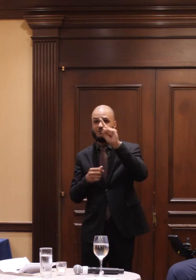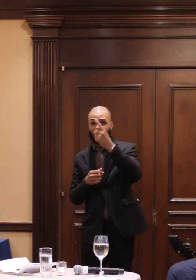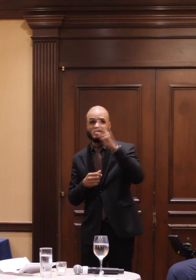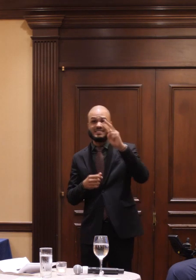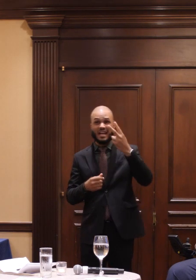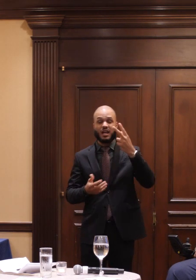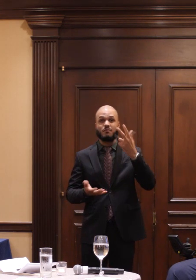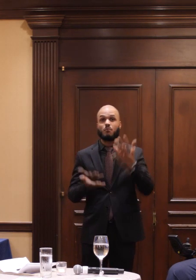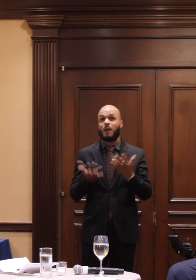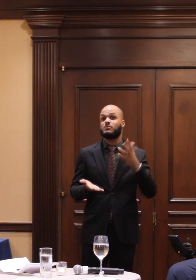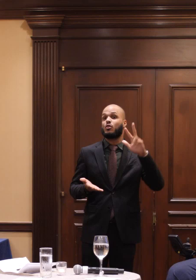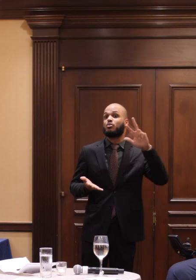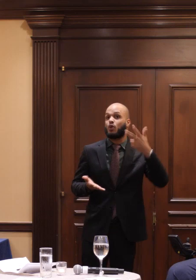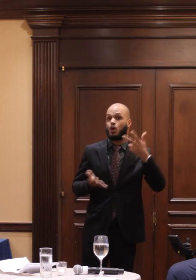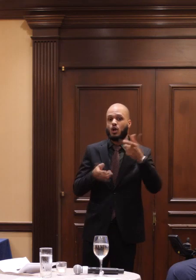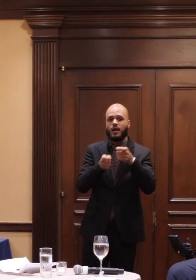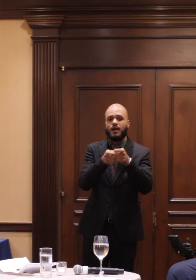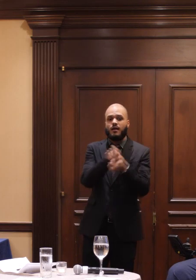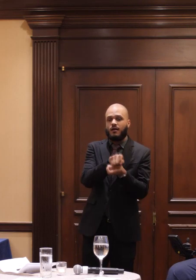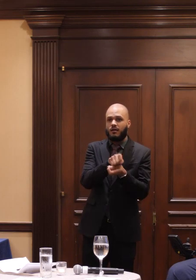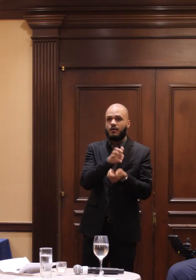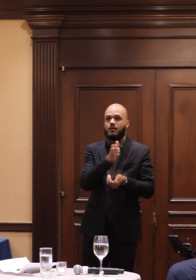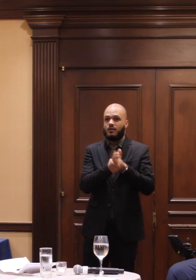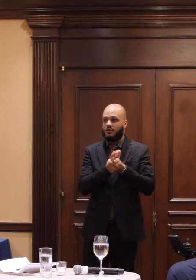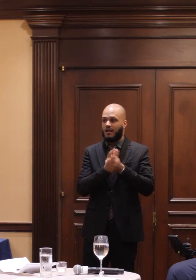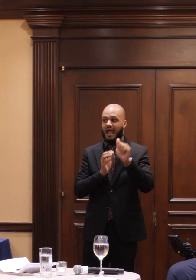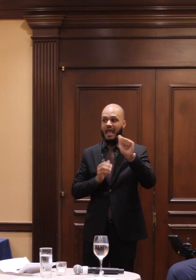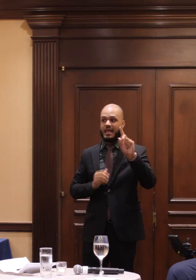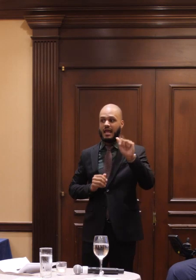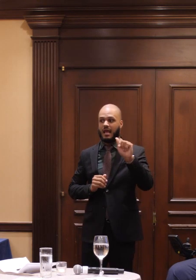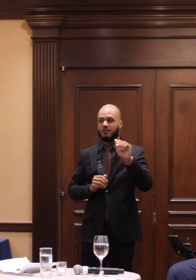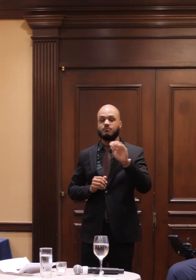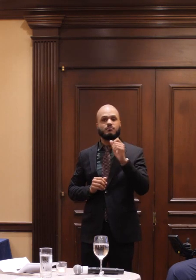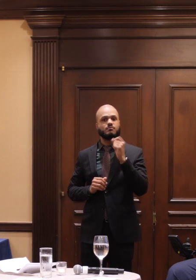third iteration of Americans with Disabilities Act? This is not only Landmark civil rights